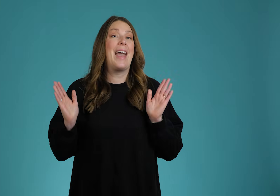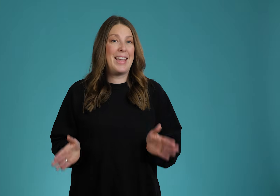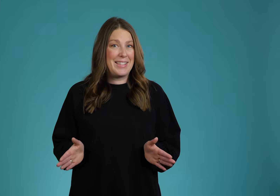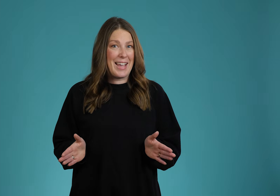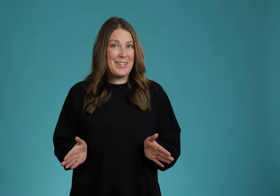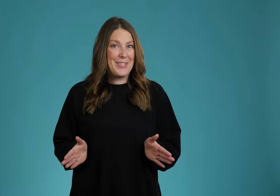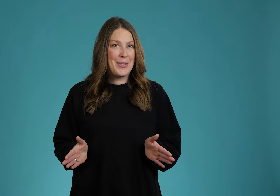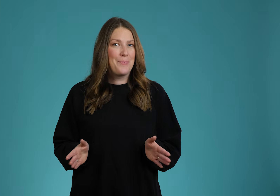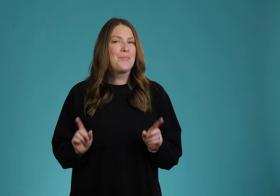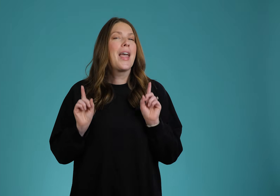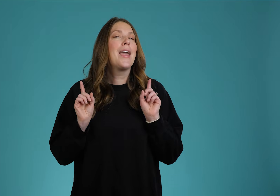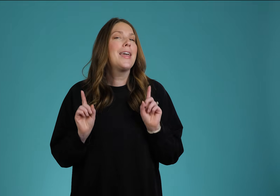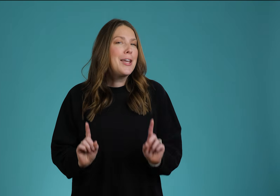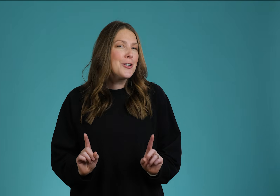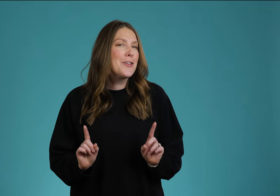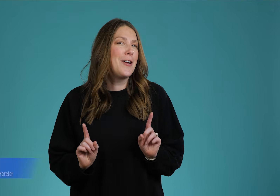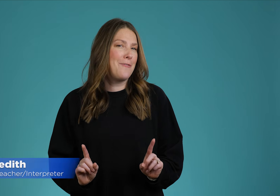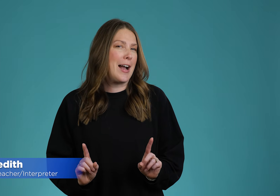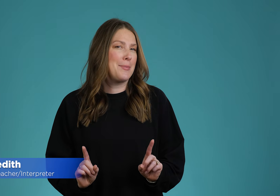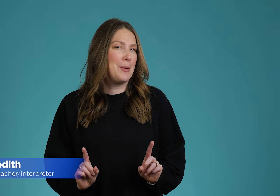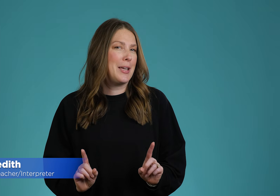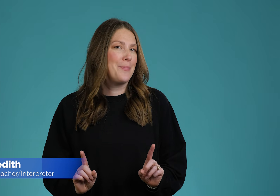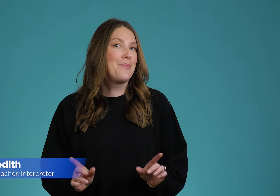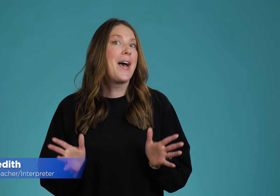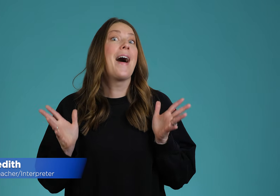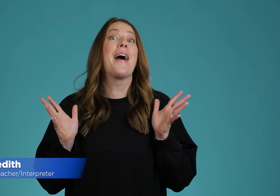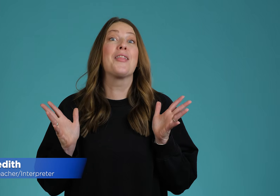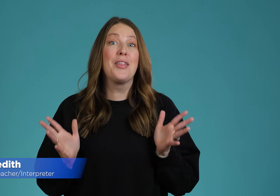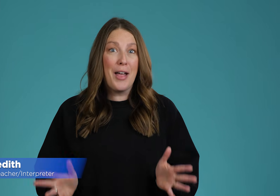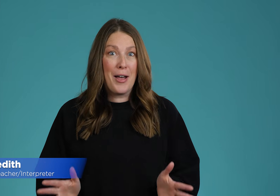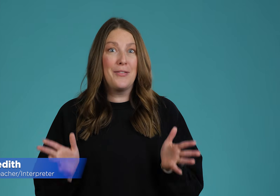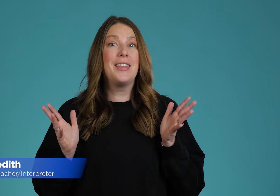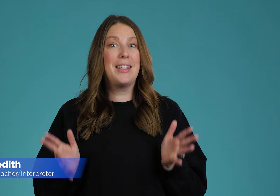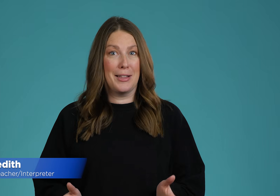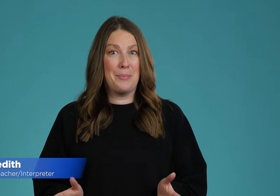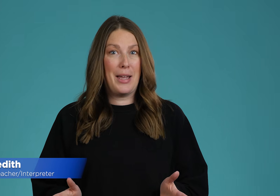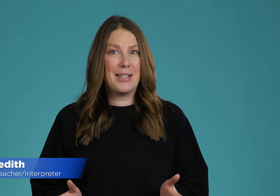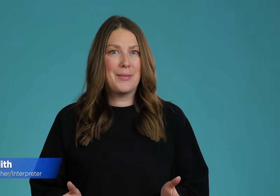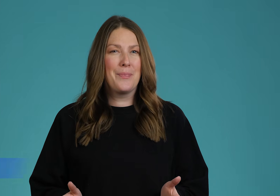Hey Signers! Here's a fun fact about me. I love the Olympics.